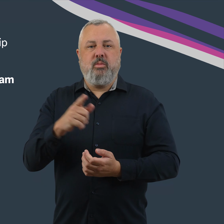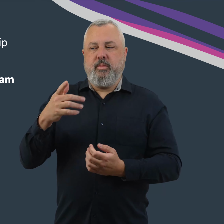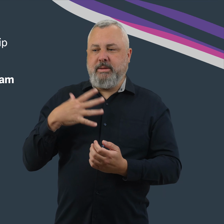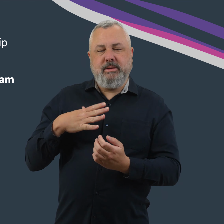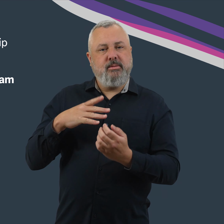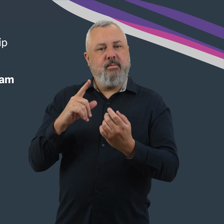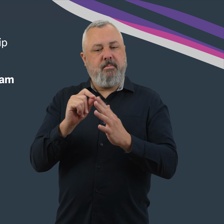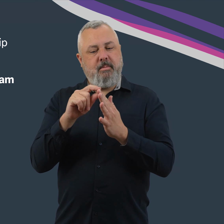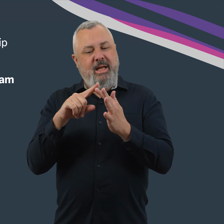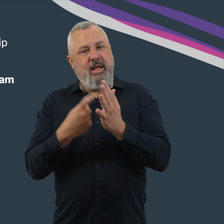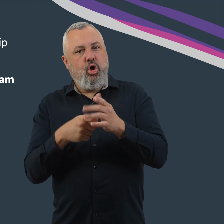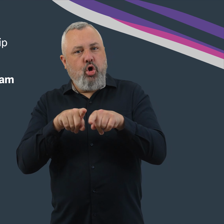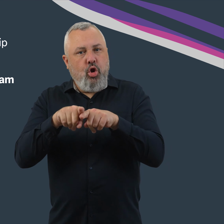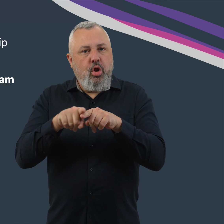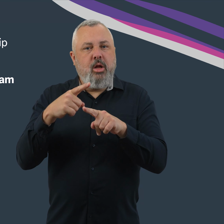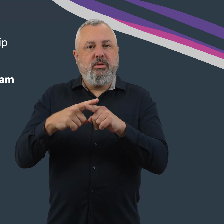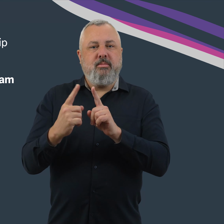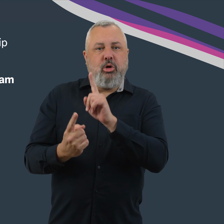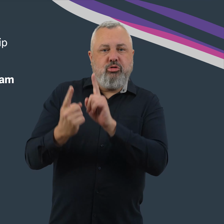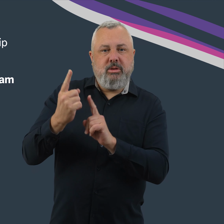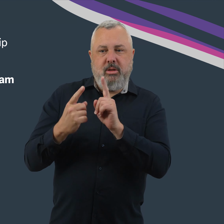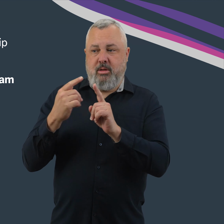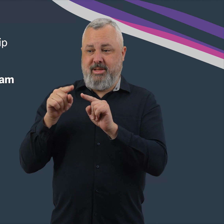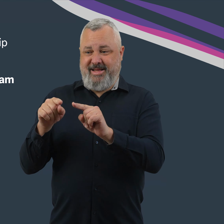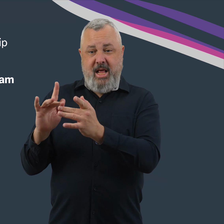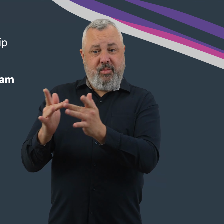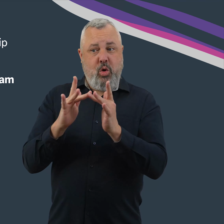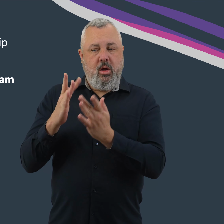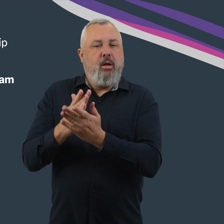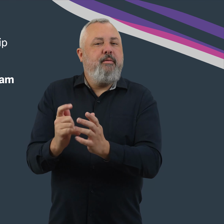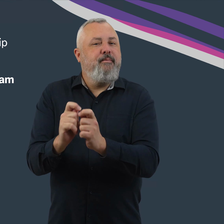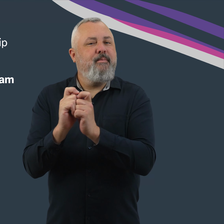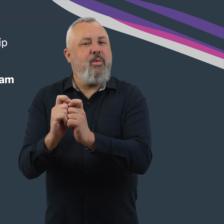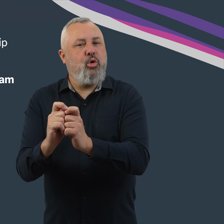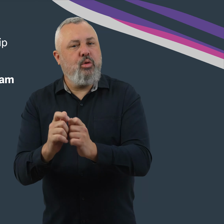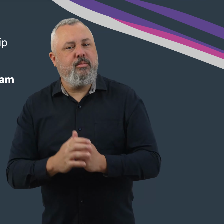and the value of networks for peer learning and mentoring.